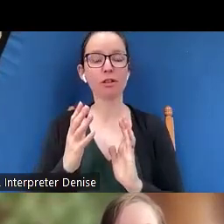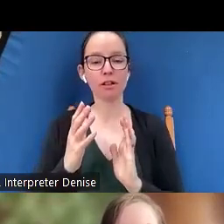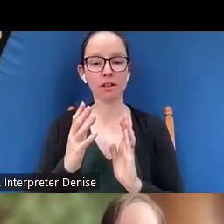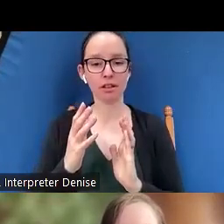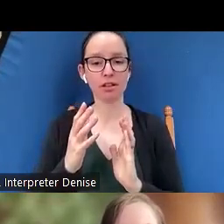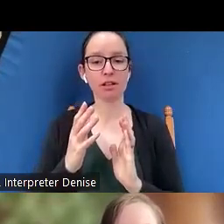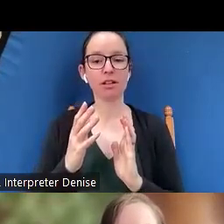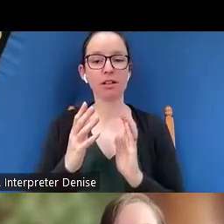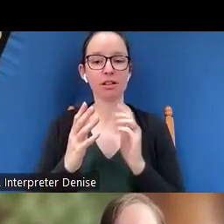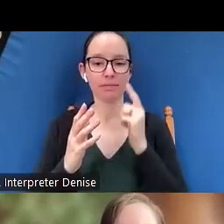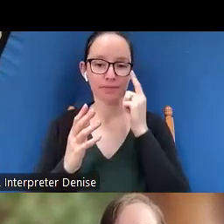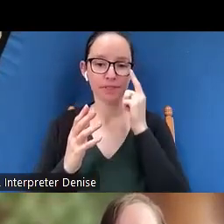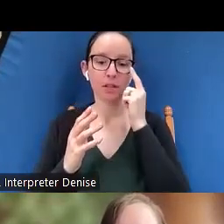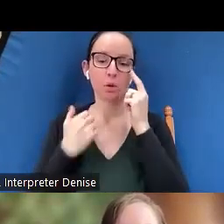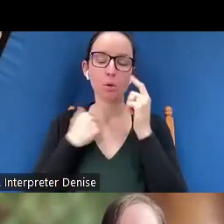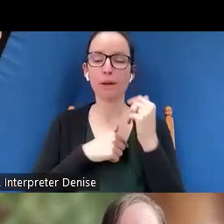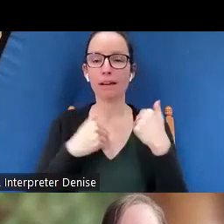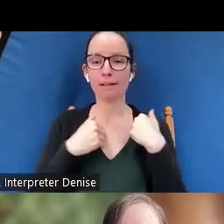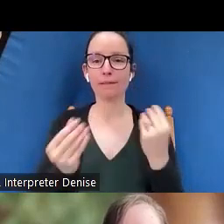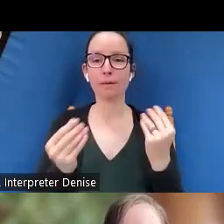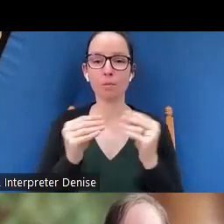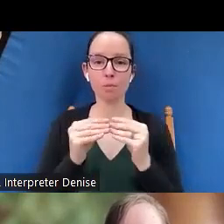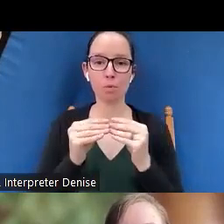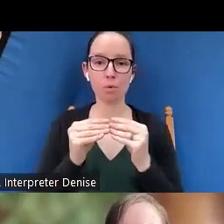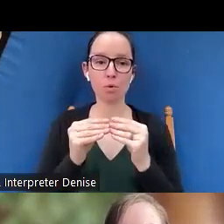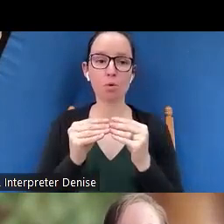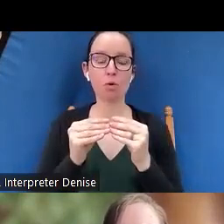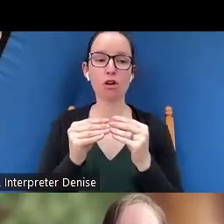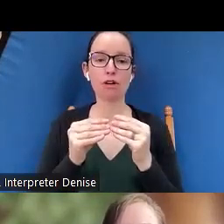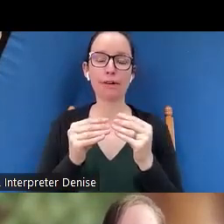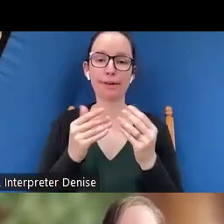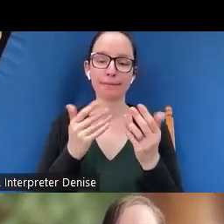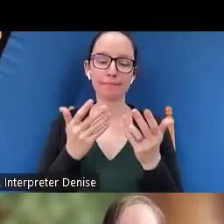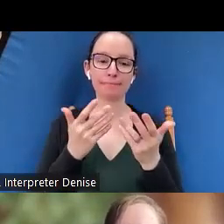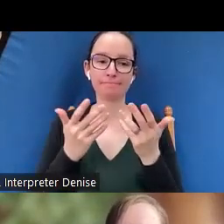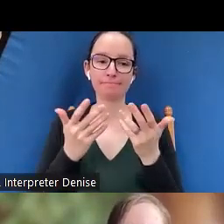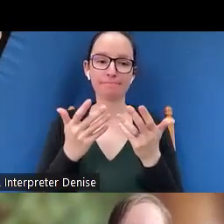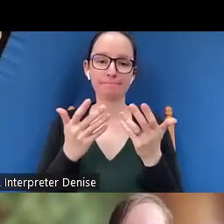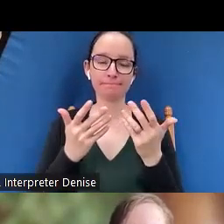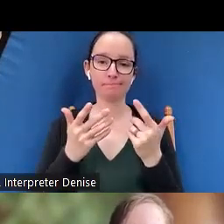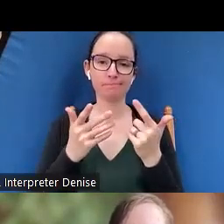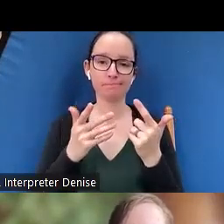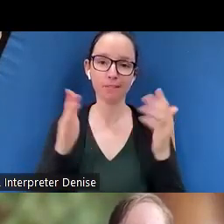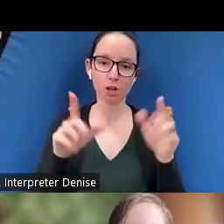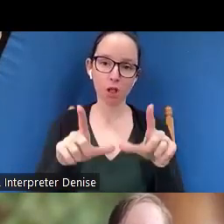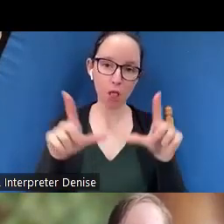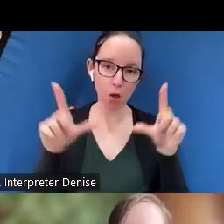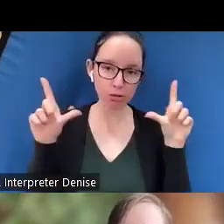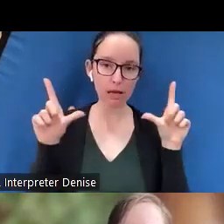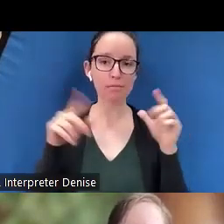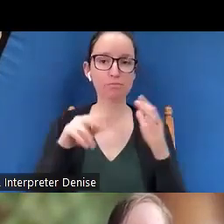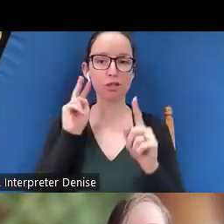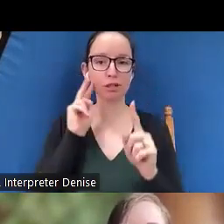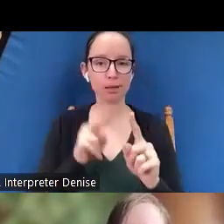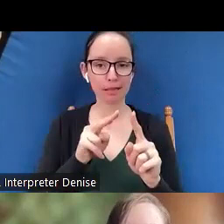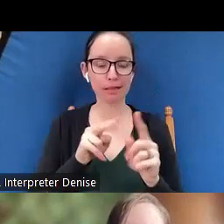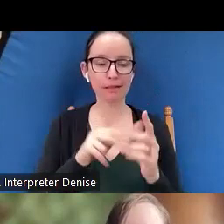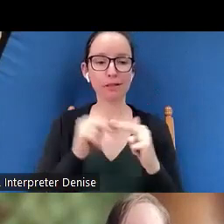close up perspective on how their meetings are going, what things they do that work well to sort of yeah build that team and